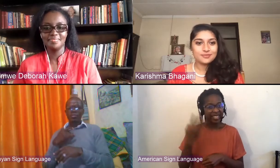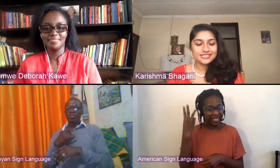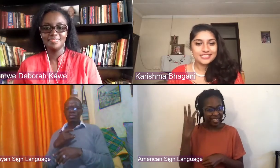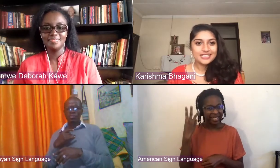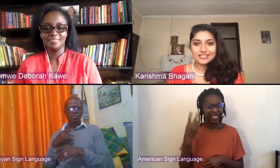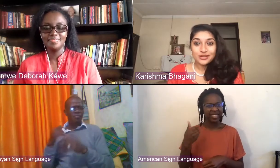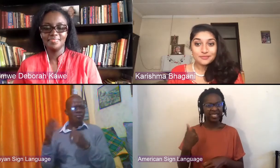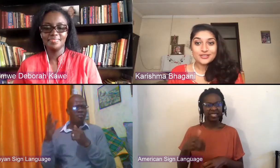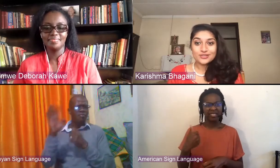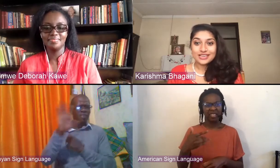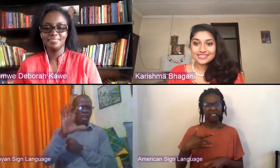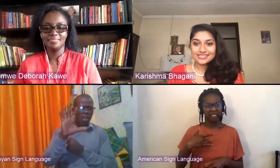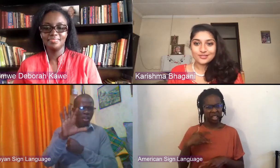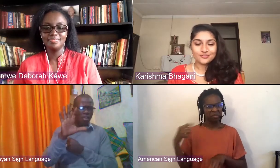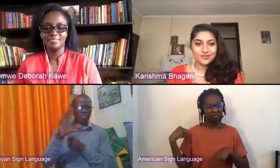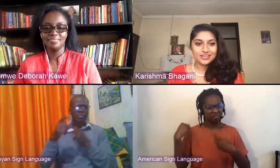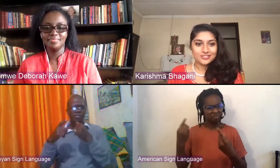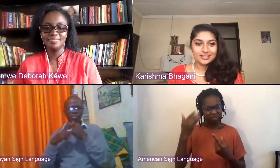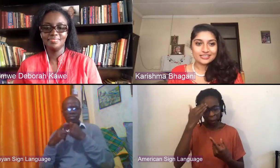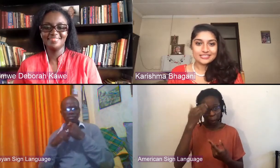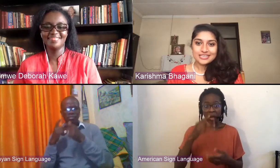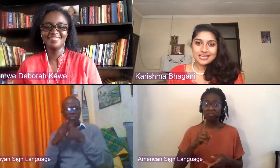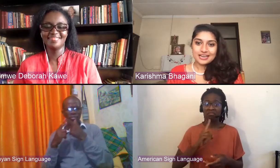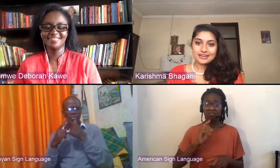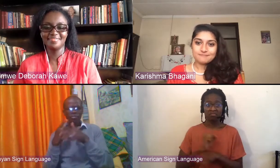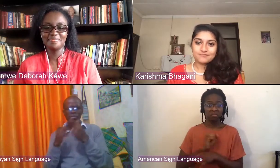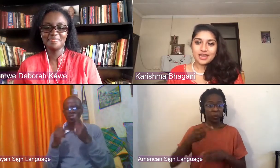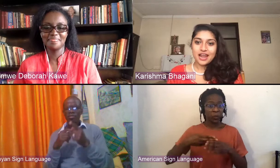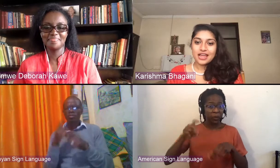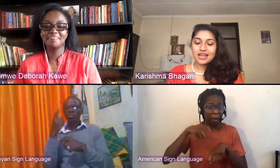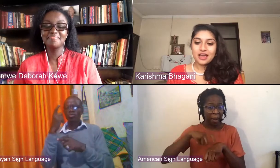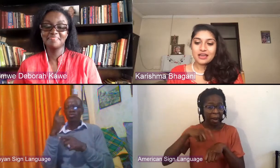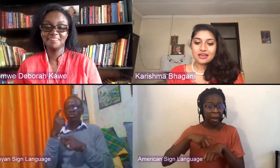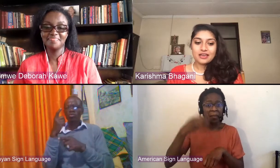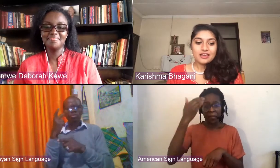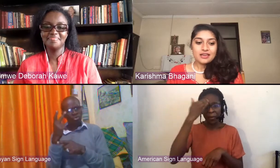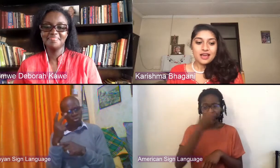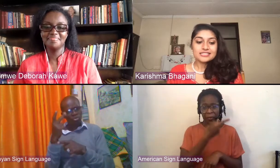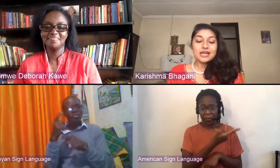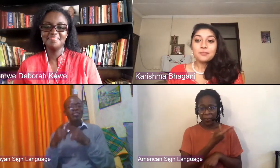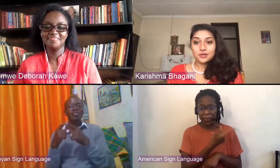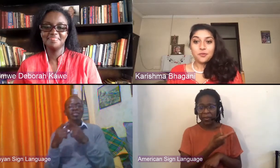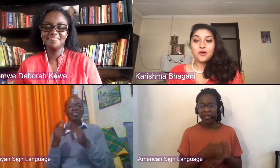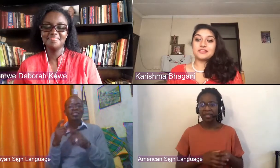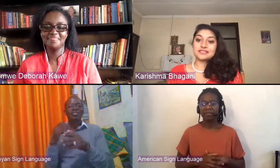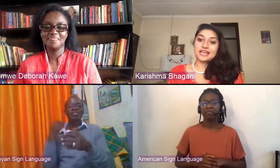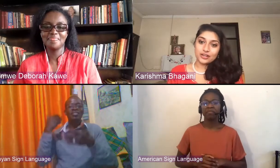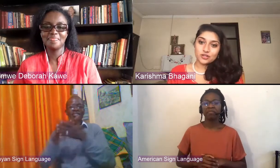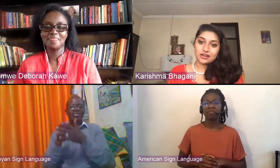but it's only been two years since you've known each other. And I stumbled upon this connection